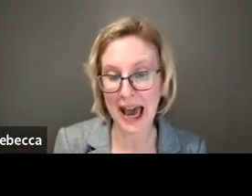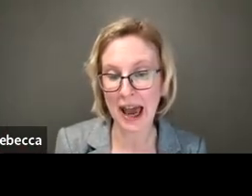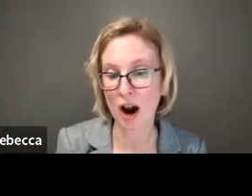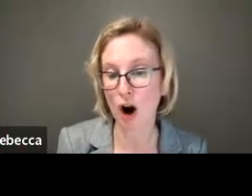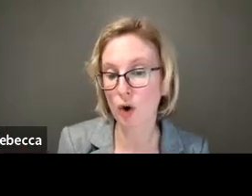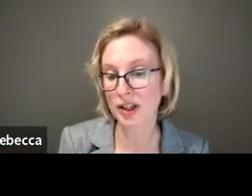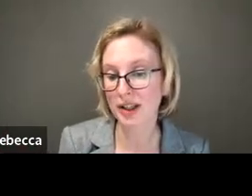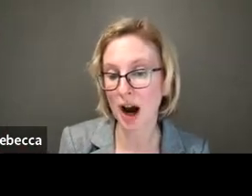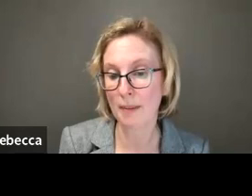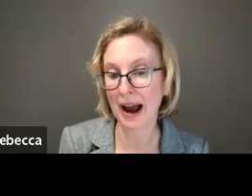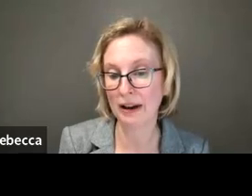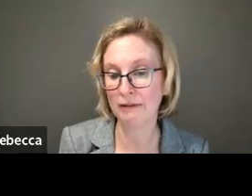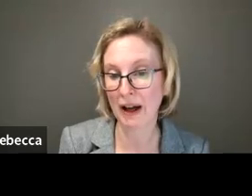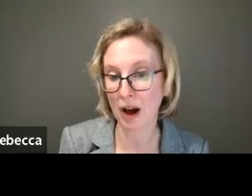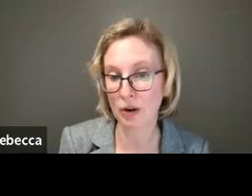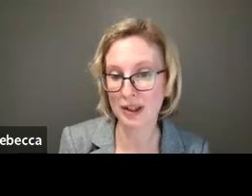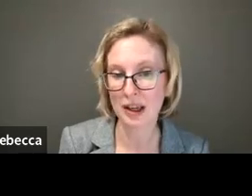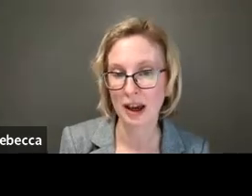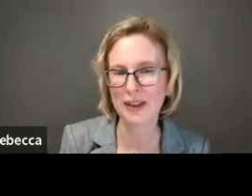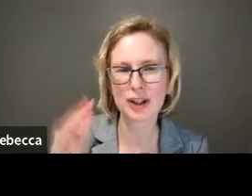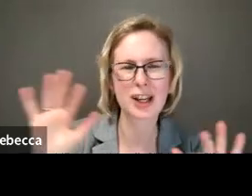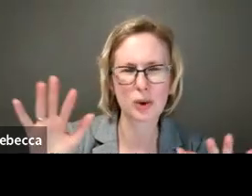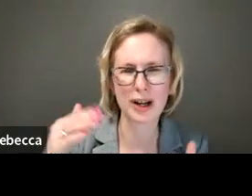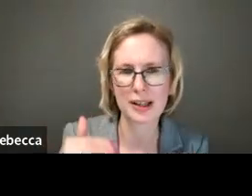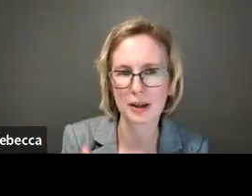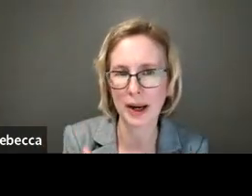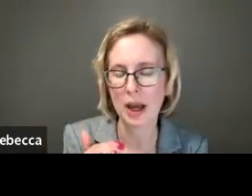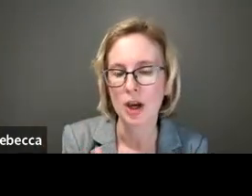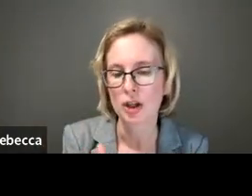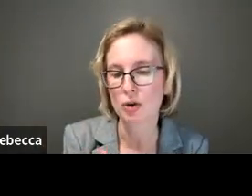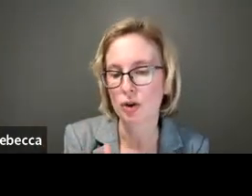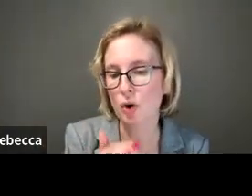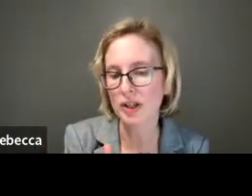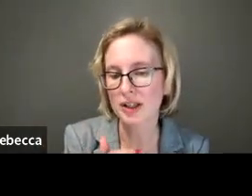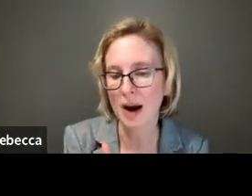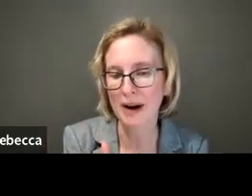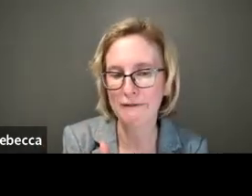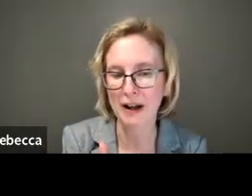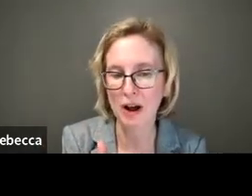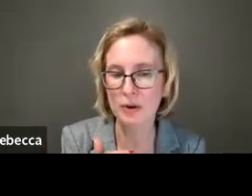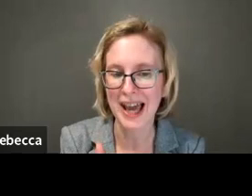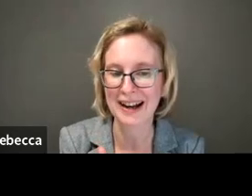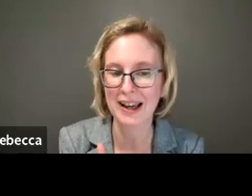that our courses taught by fellows, and there's like a scoring system, right? So the courses taught by fellows had a